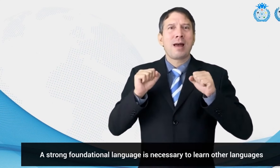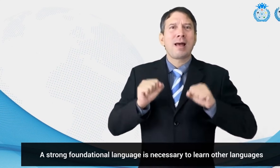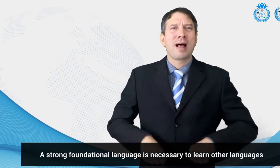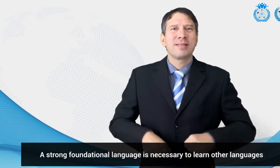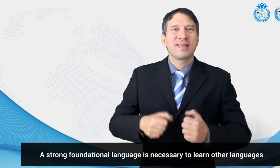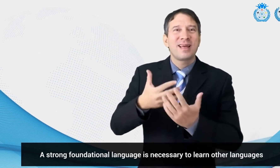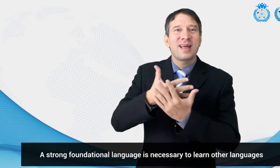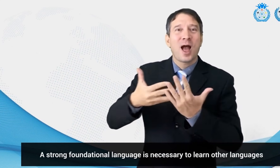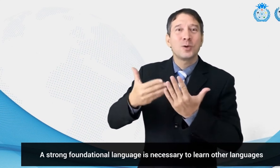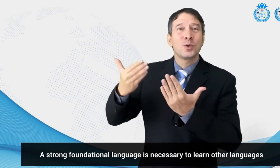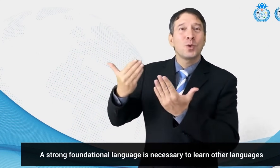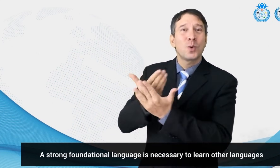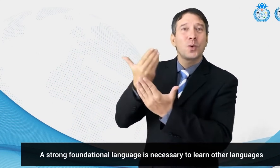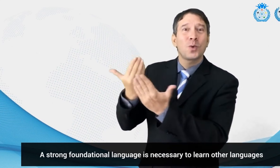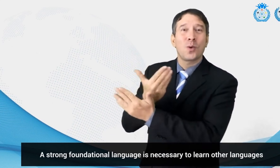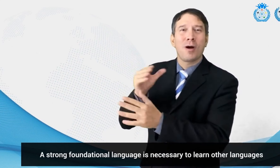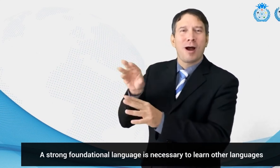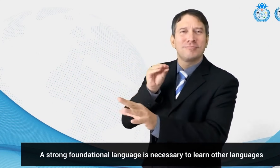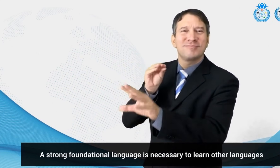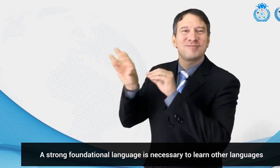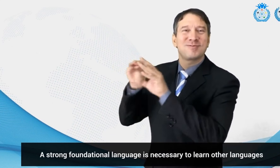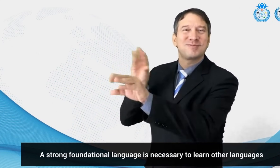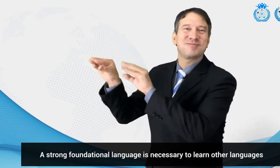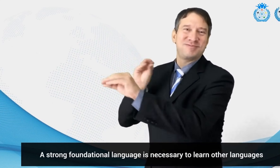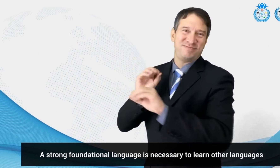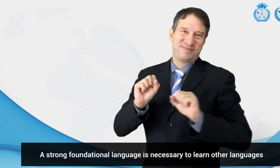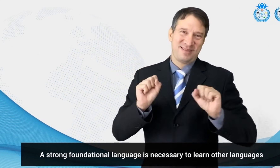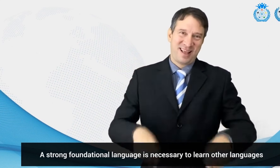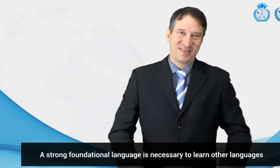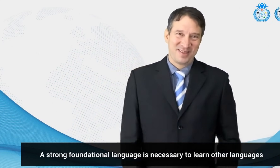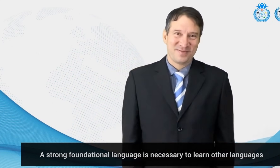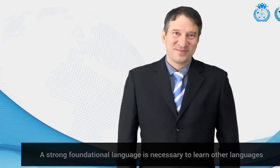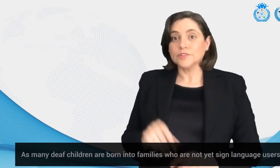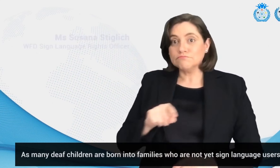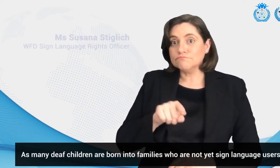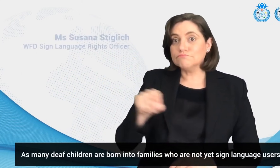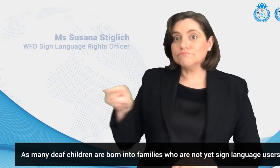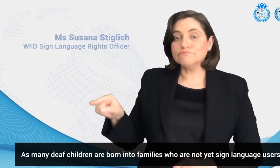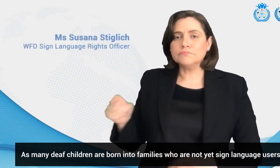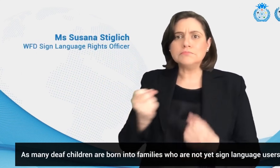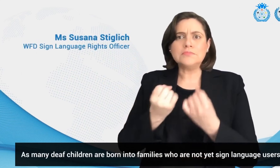necessary to learn other languages